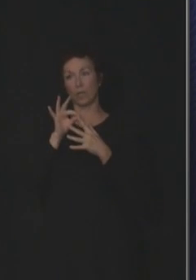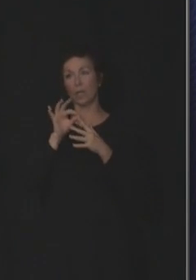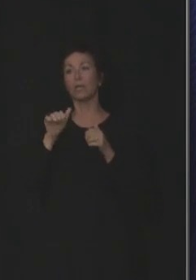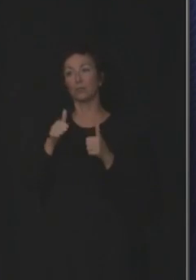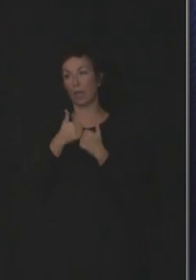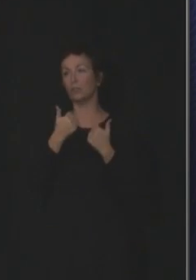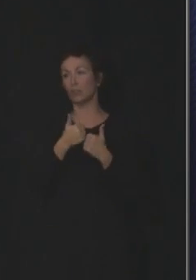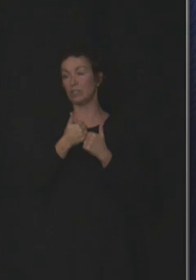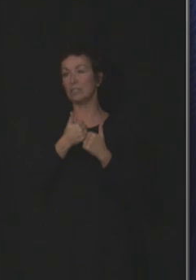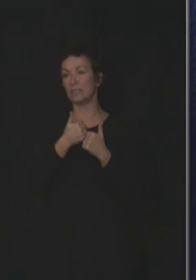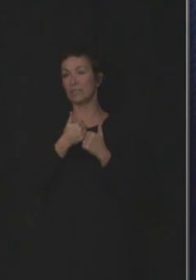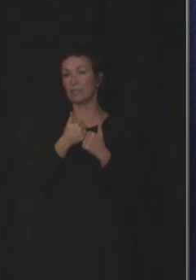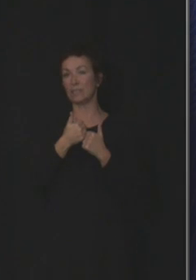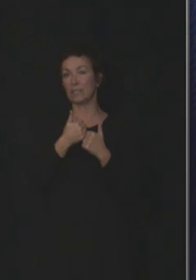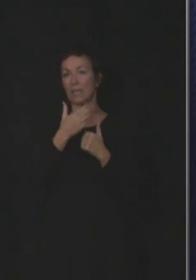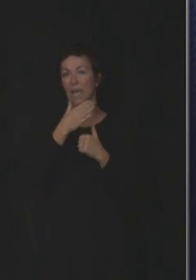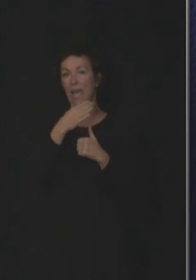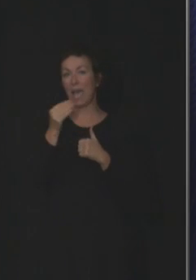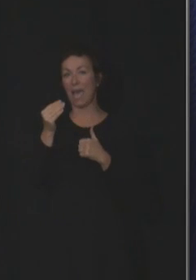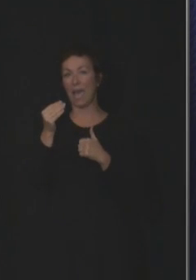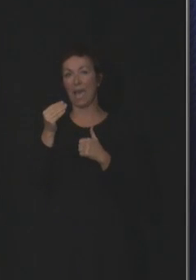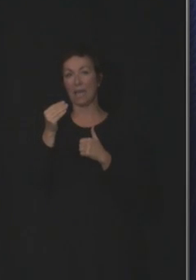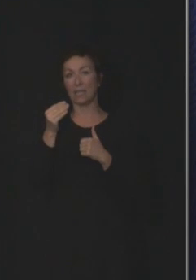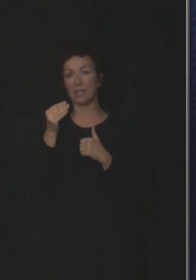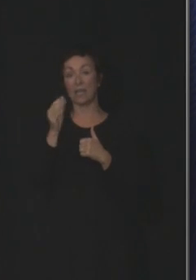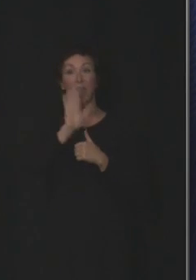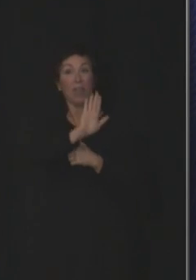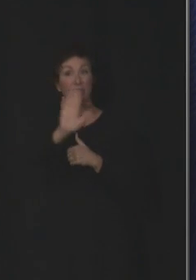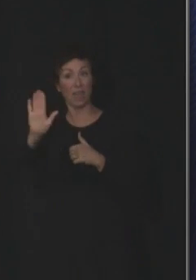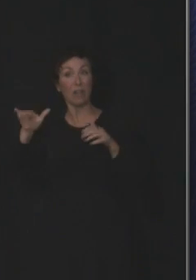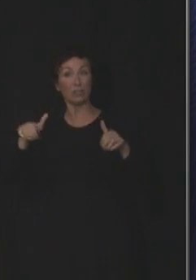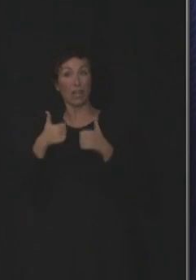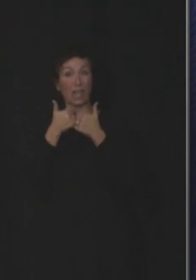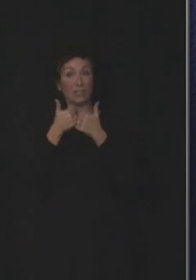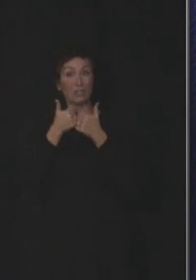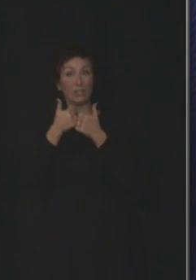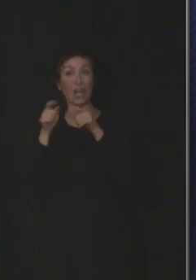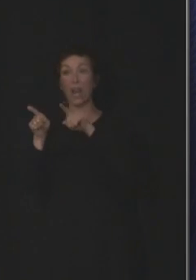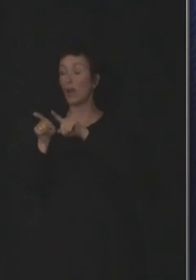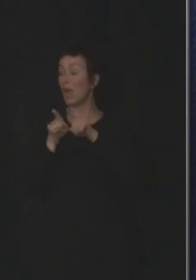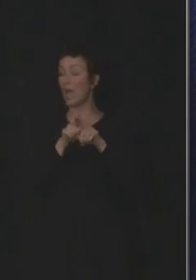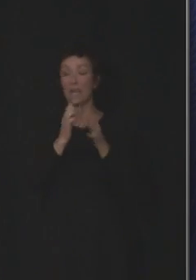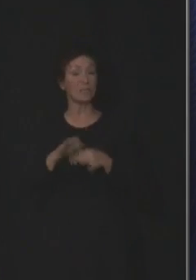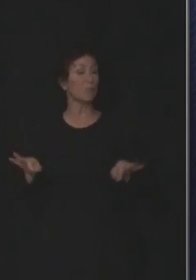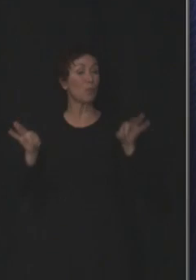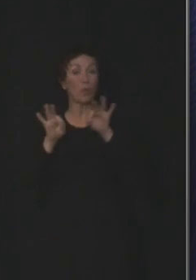And, and their challenges are as important as the challenges